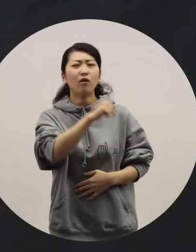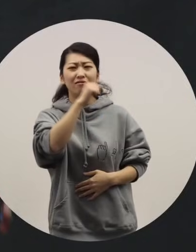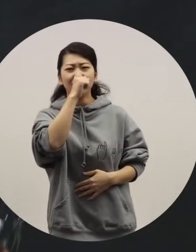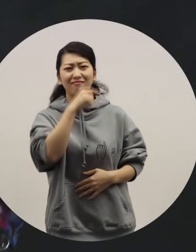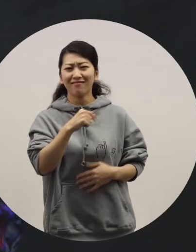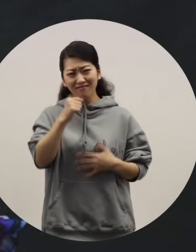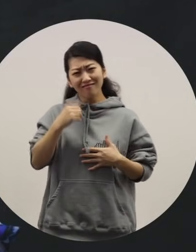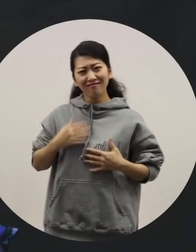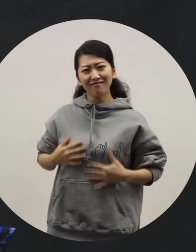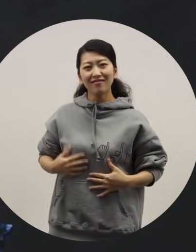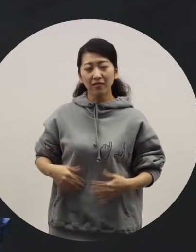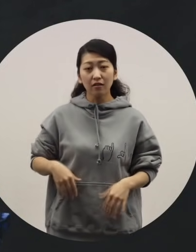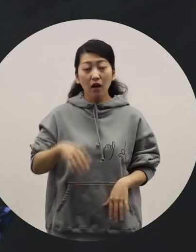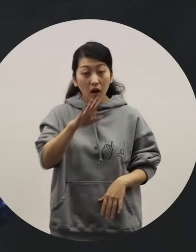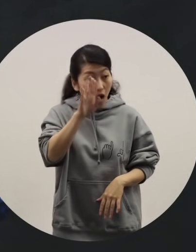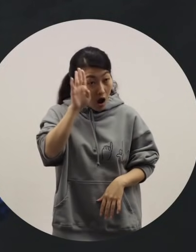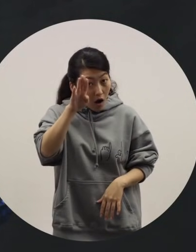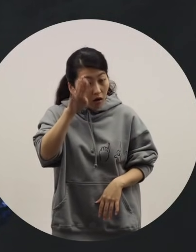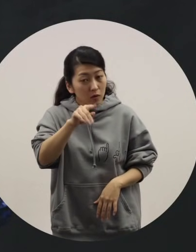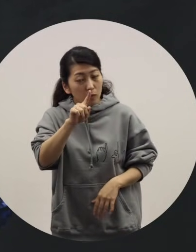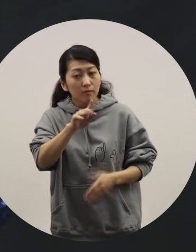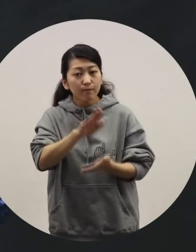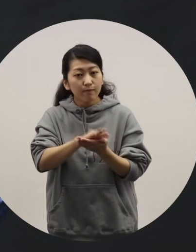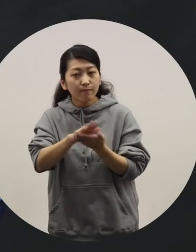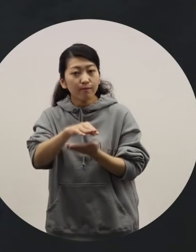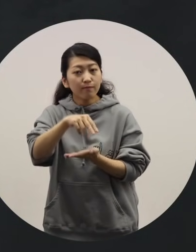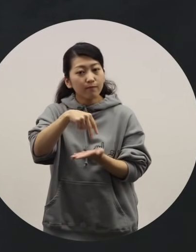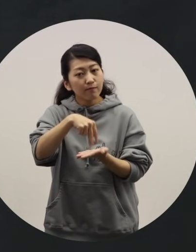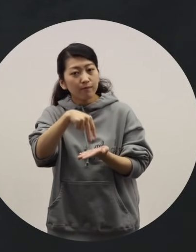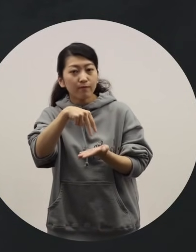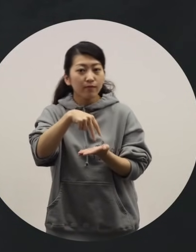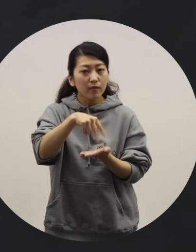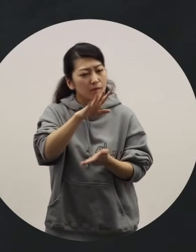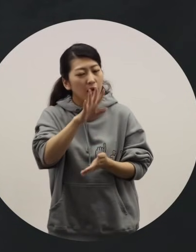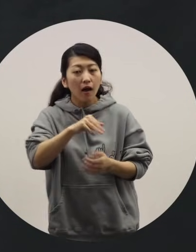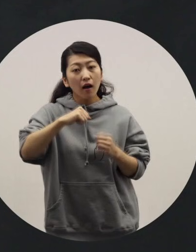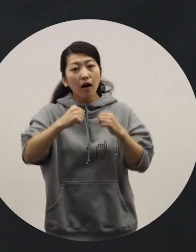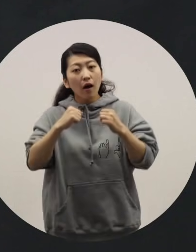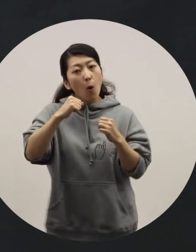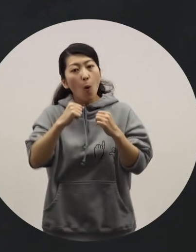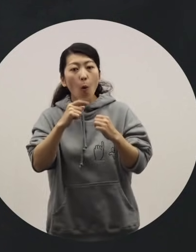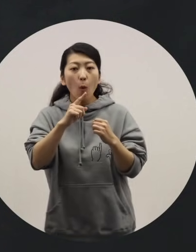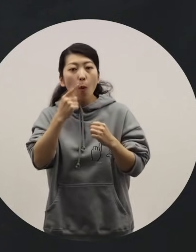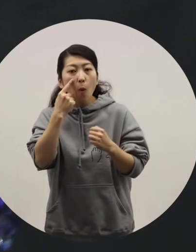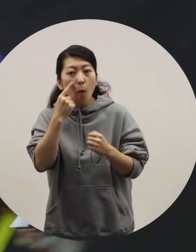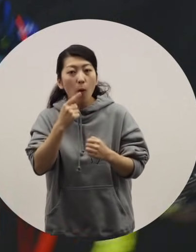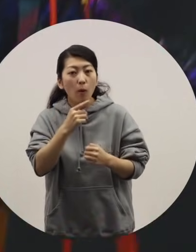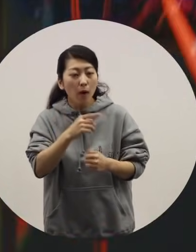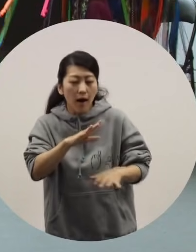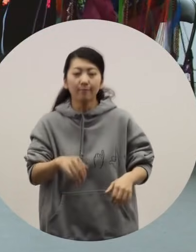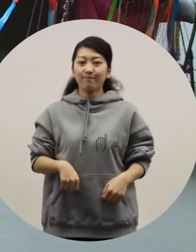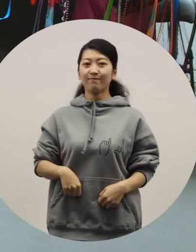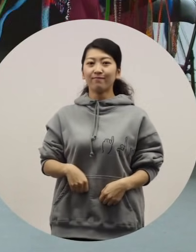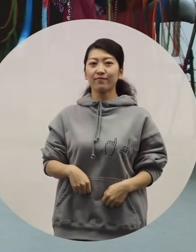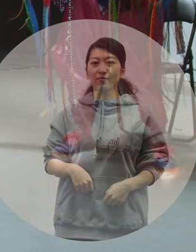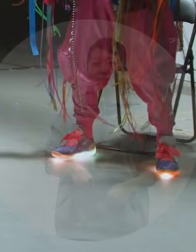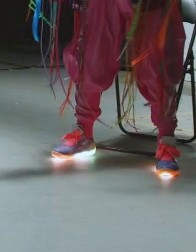I have a favor to ask. Could you perform some dance moves or move your body a little here? Yes. [Ochiai] Can you show us now?